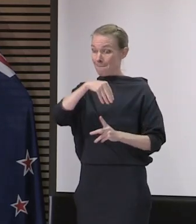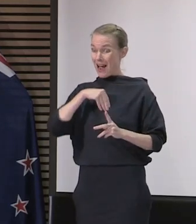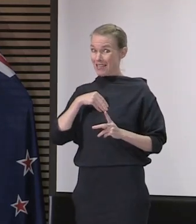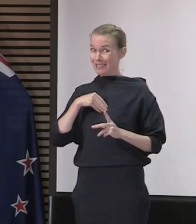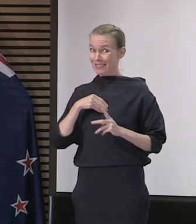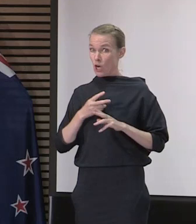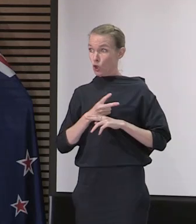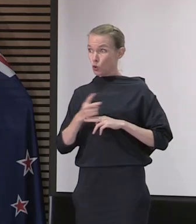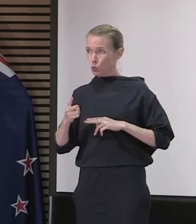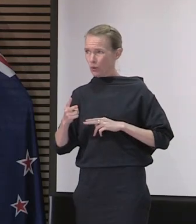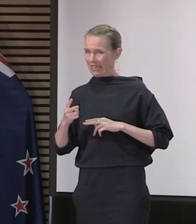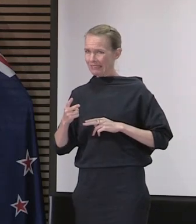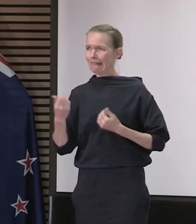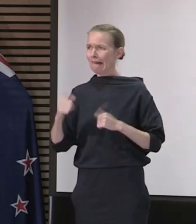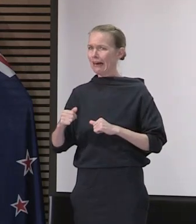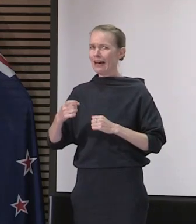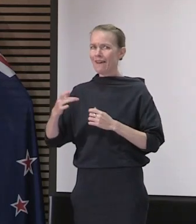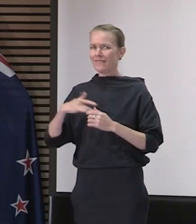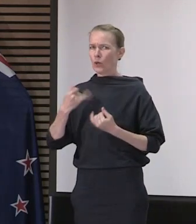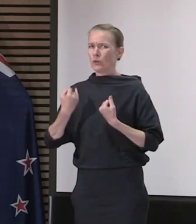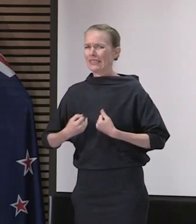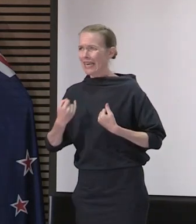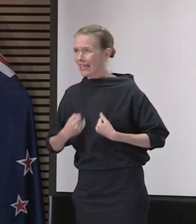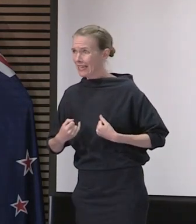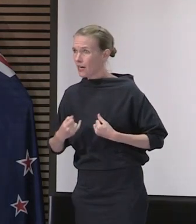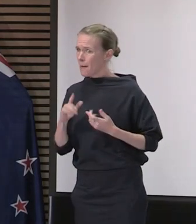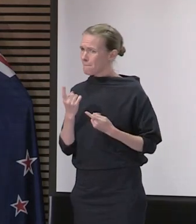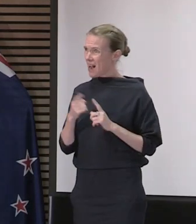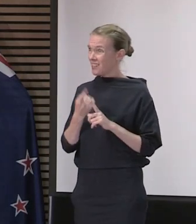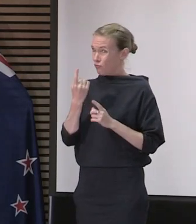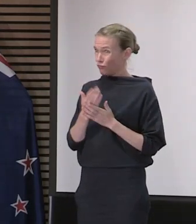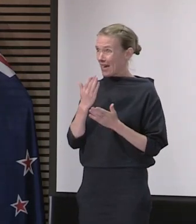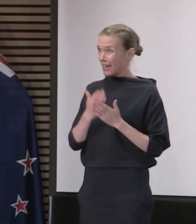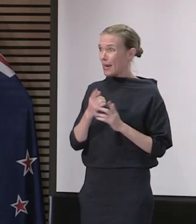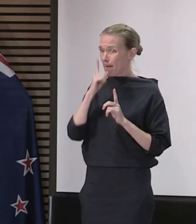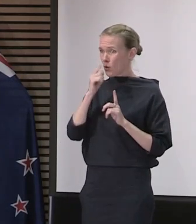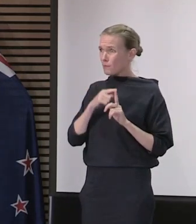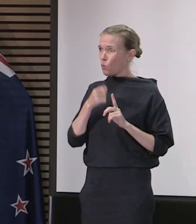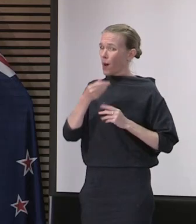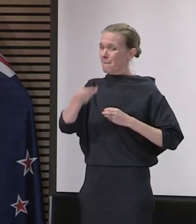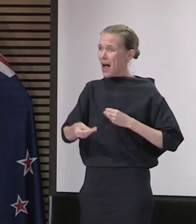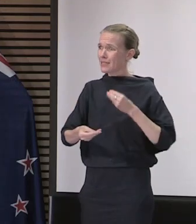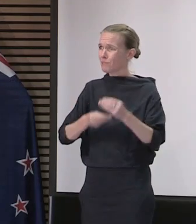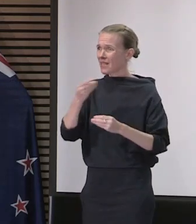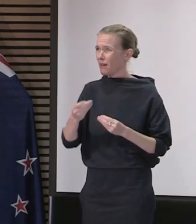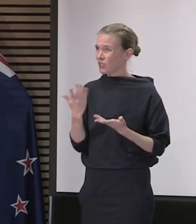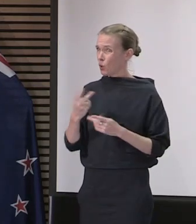people breaching those and in terms of how relaxed they are getting would lead to more transmission? If someone was